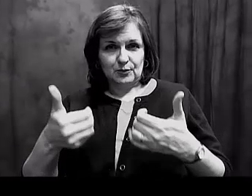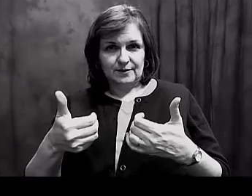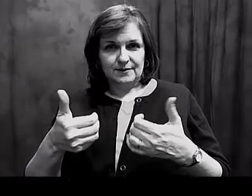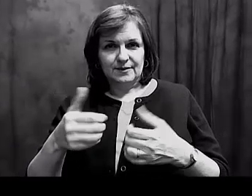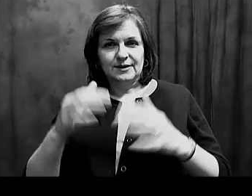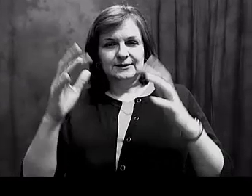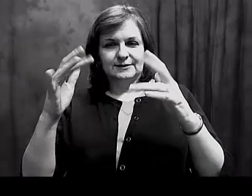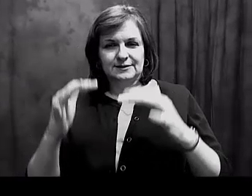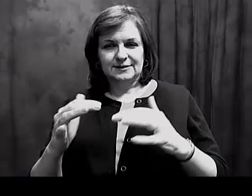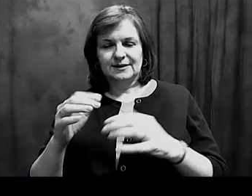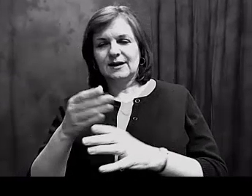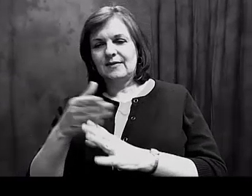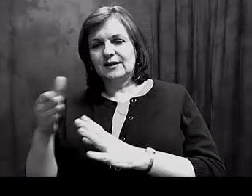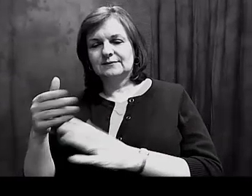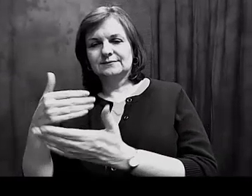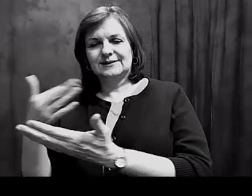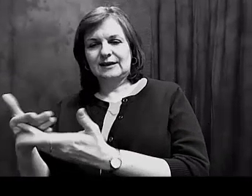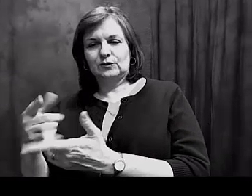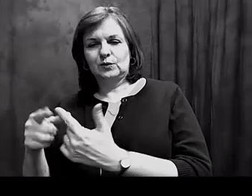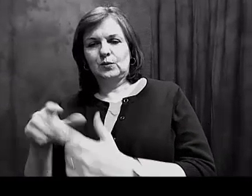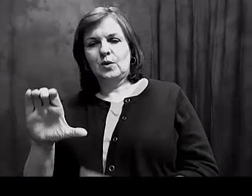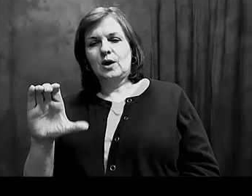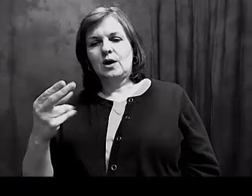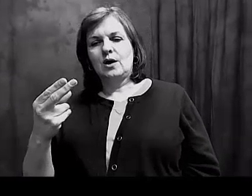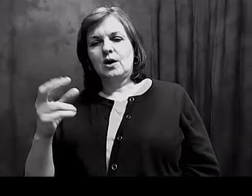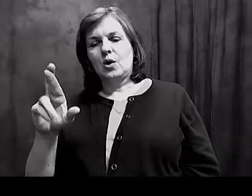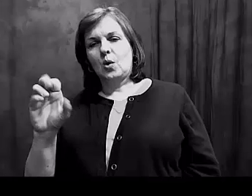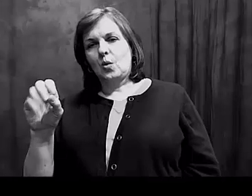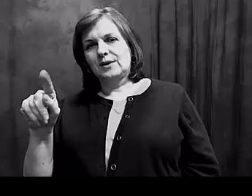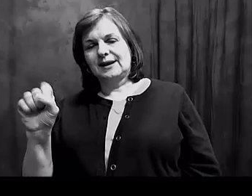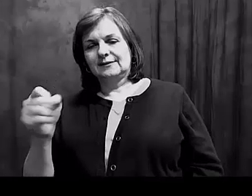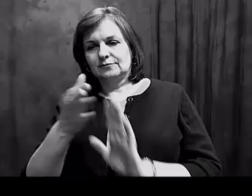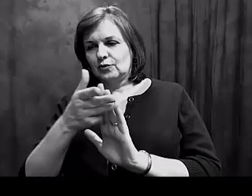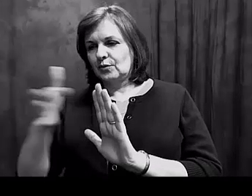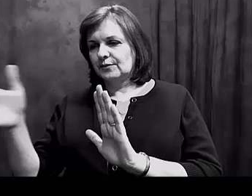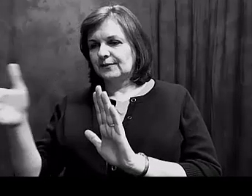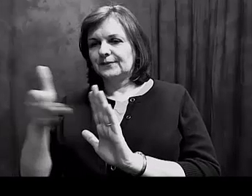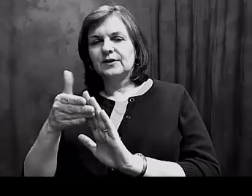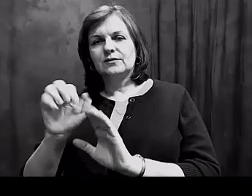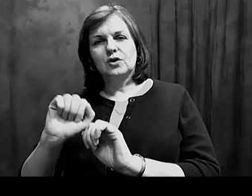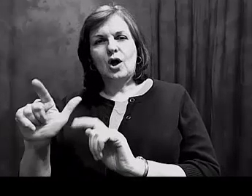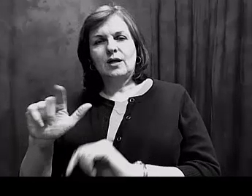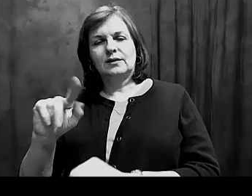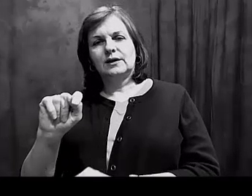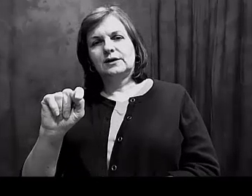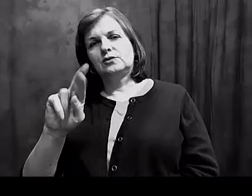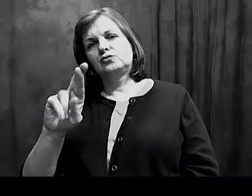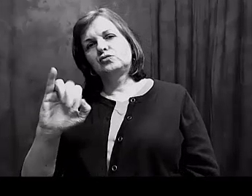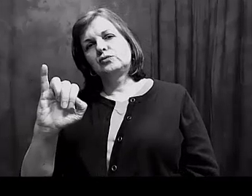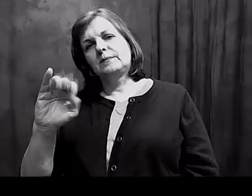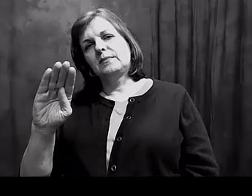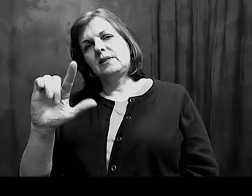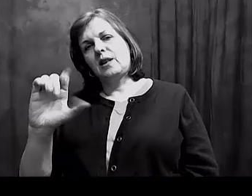annelids down to chordates are all going to be triploblasts